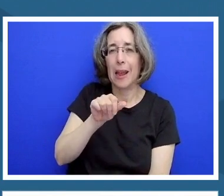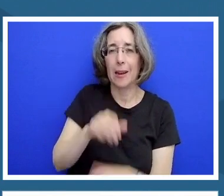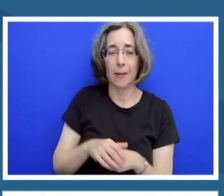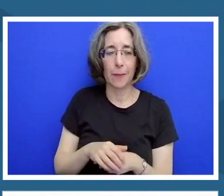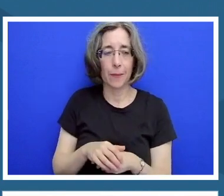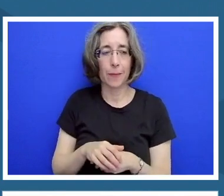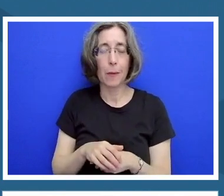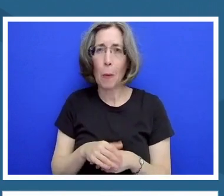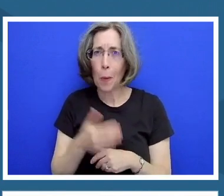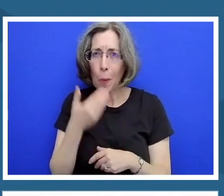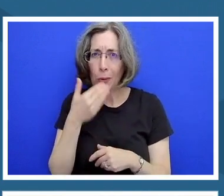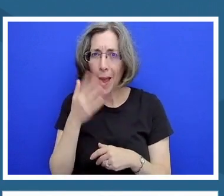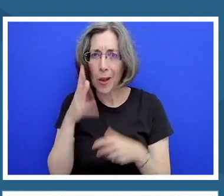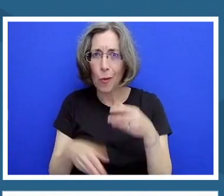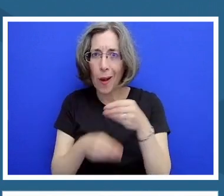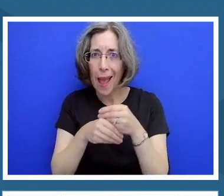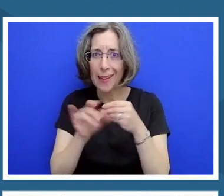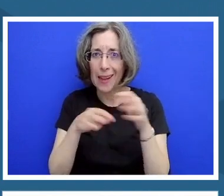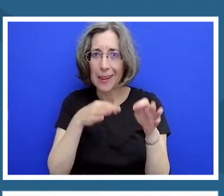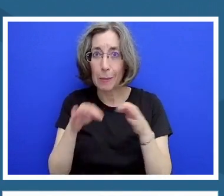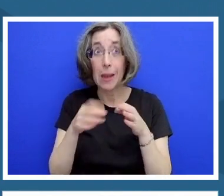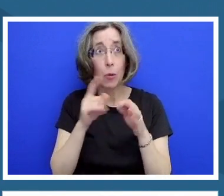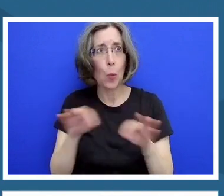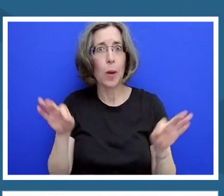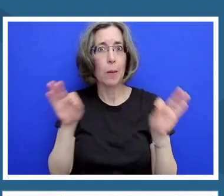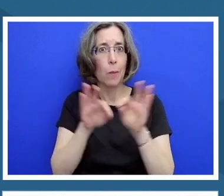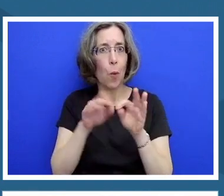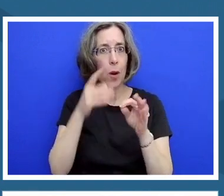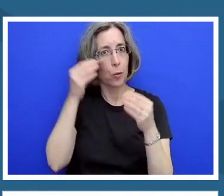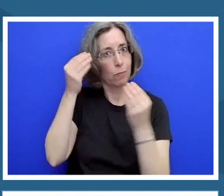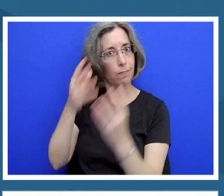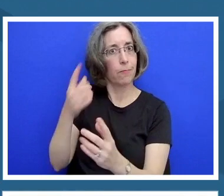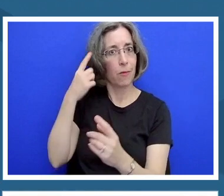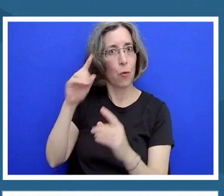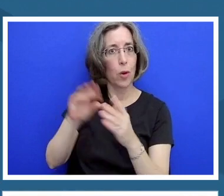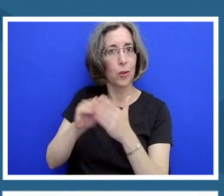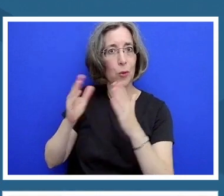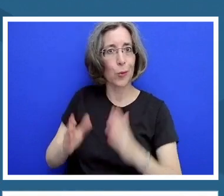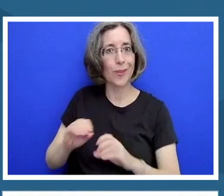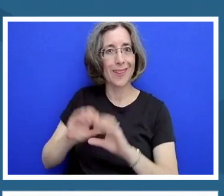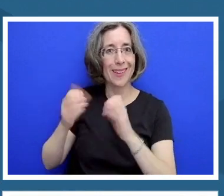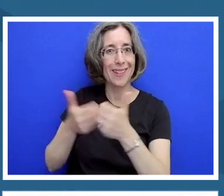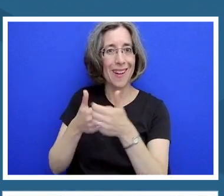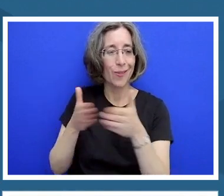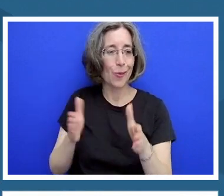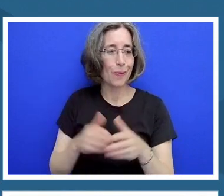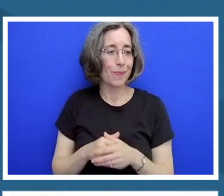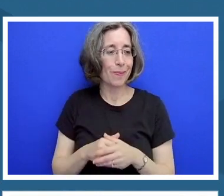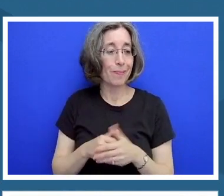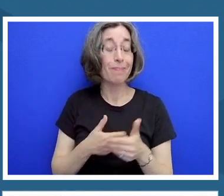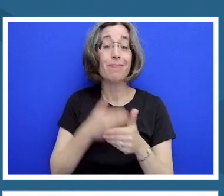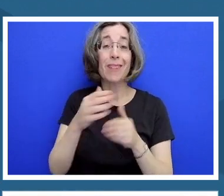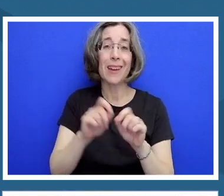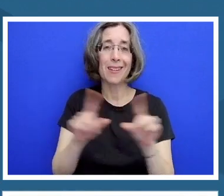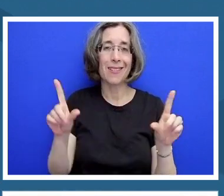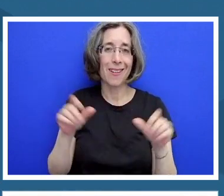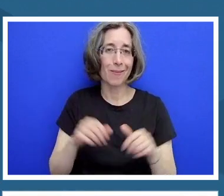really important for the classroom uh can we go to the next slide please